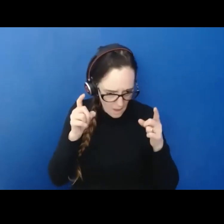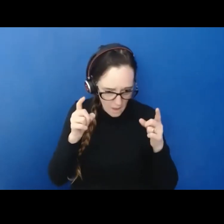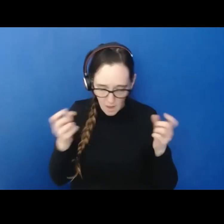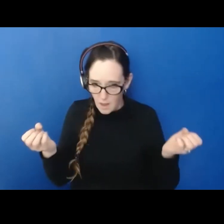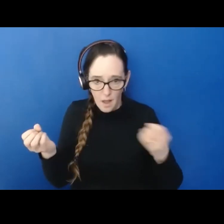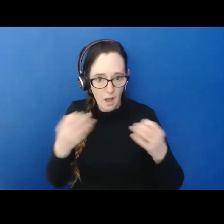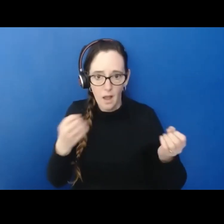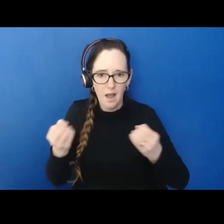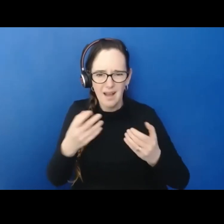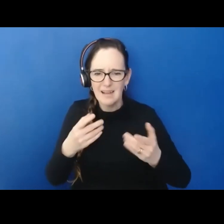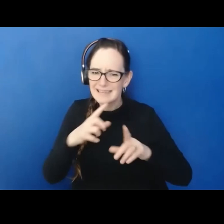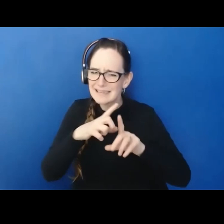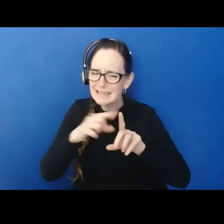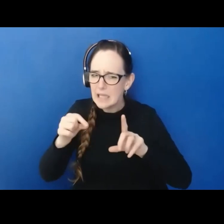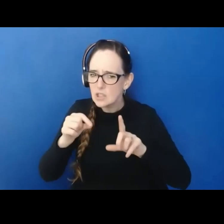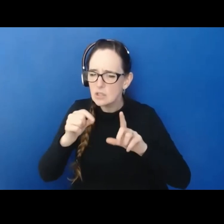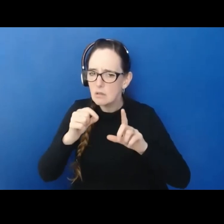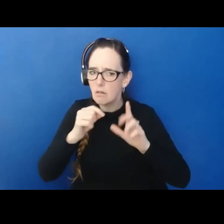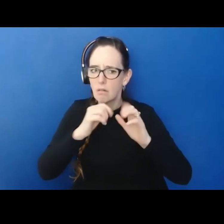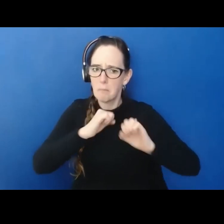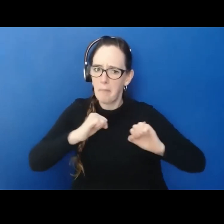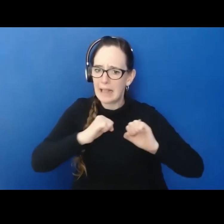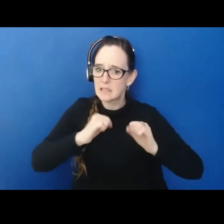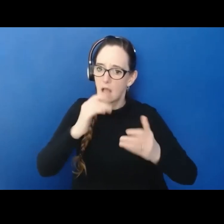as a site of activism and the new possibilities that